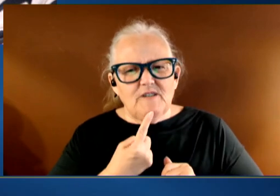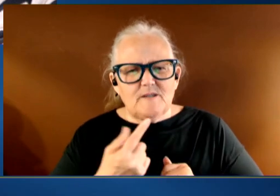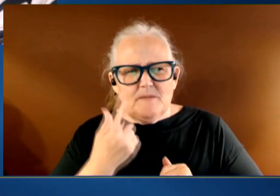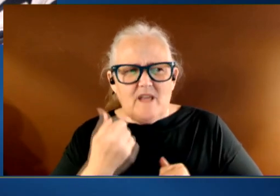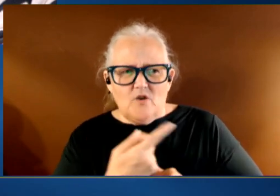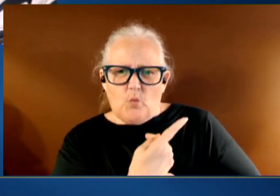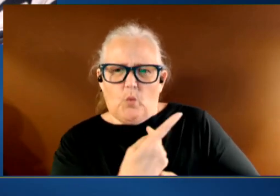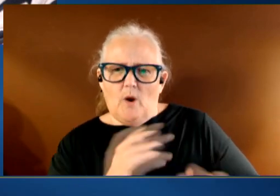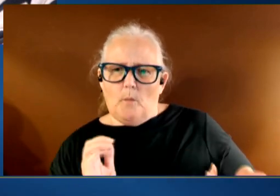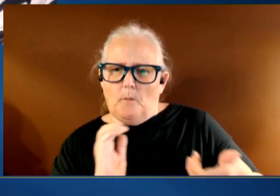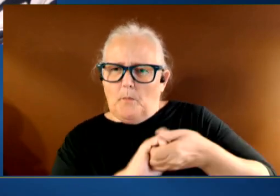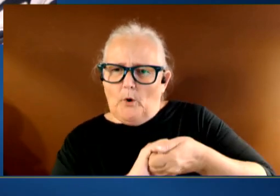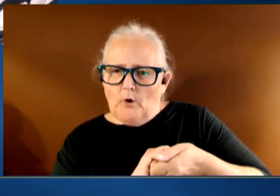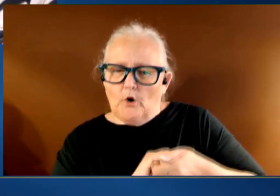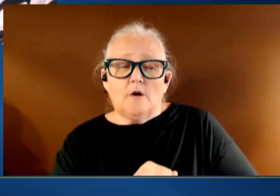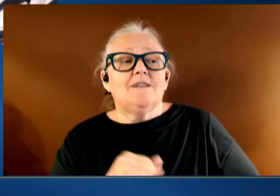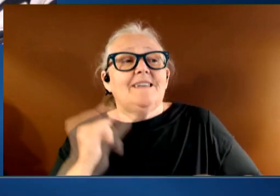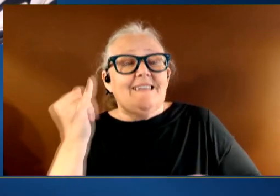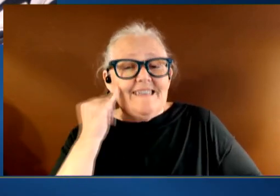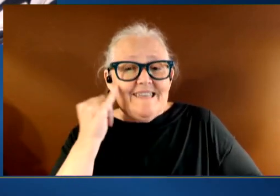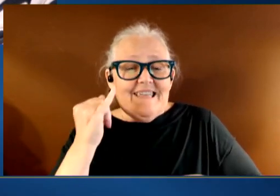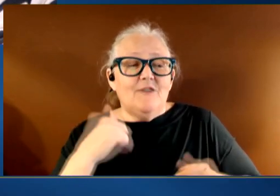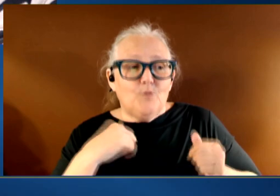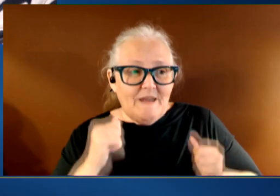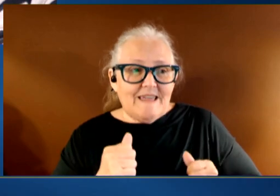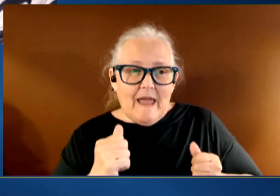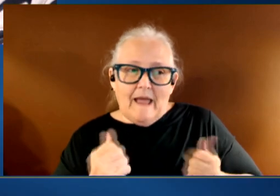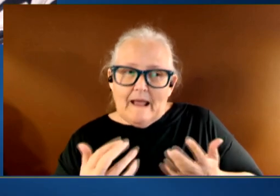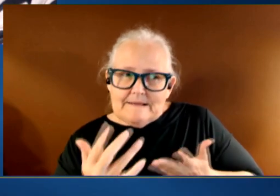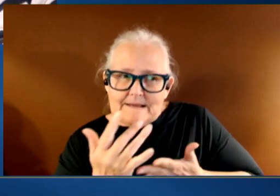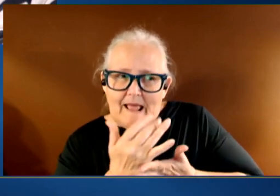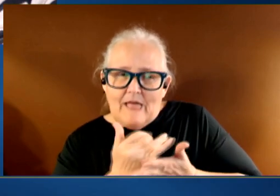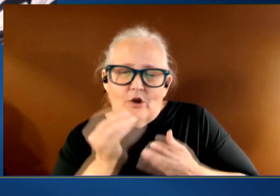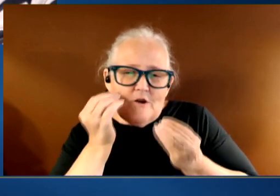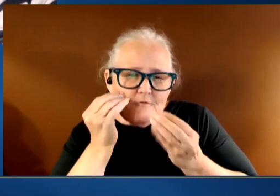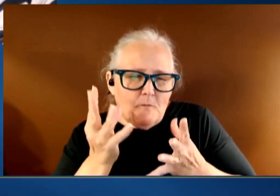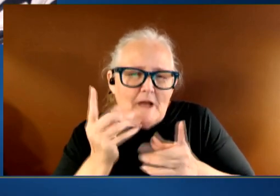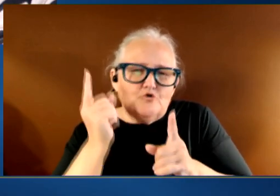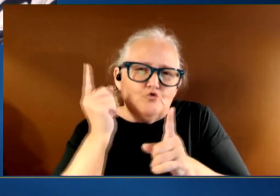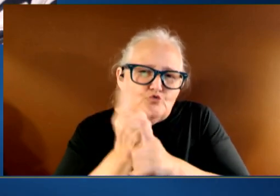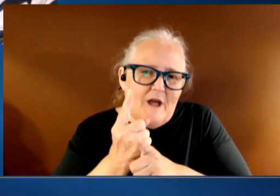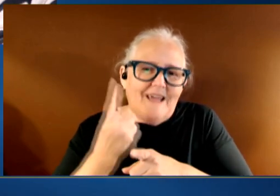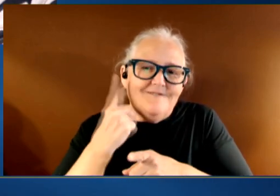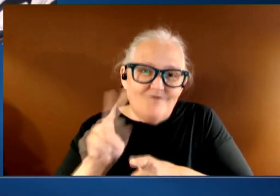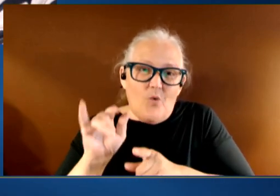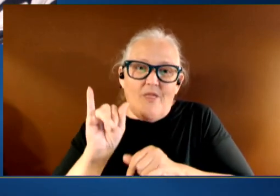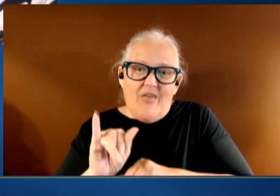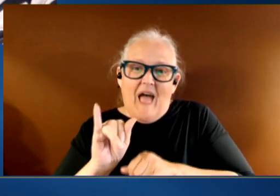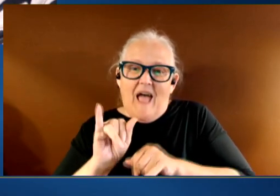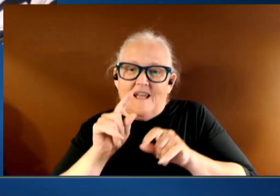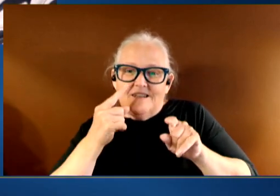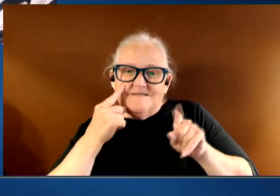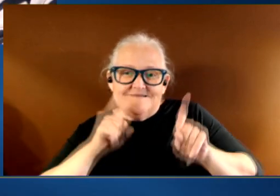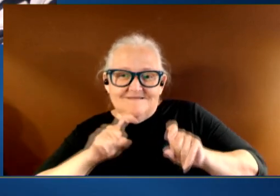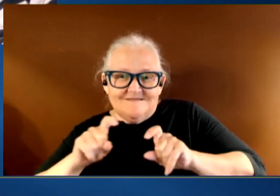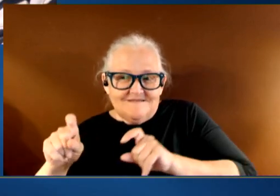we're able to gather information in the right way in a clinical trial setting, the better we are.